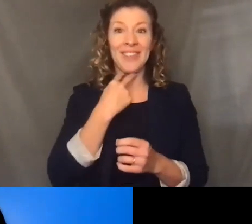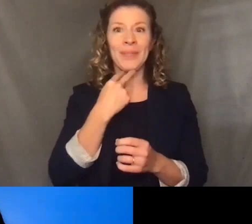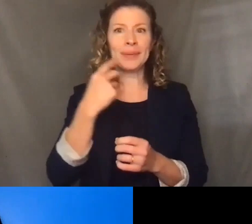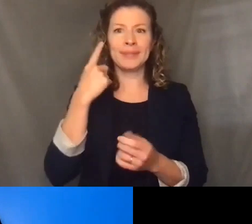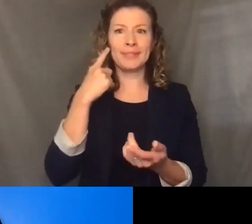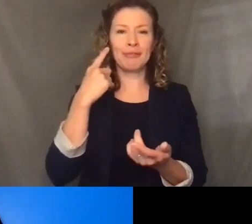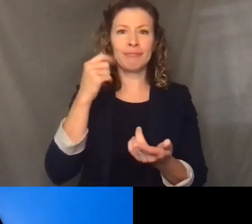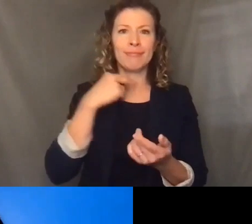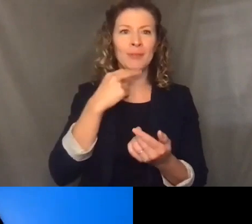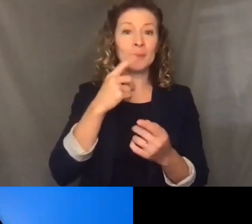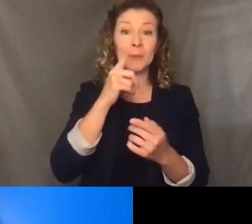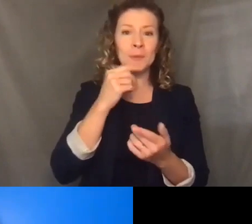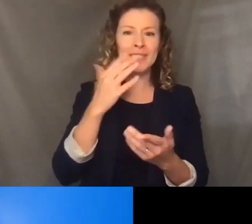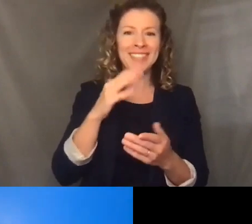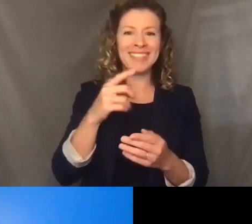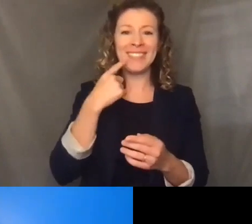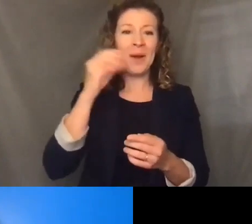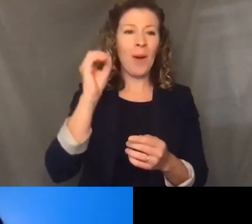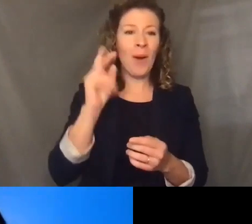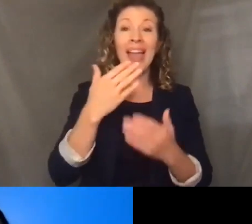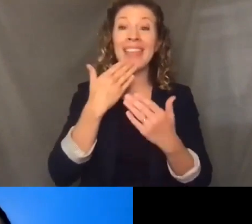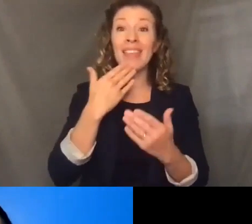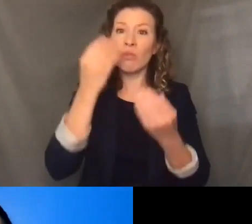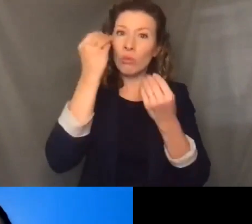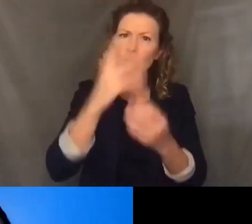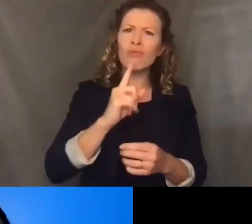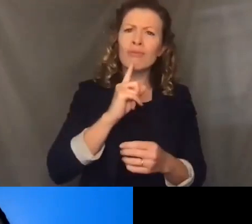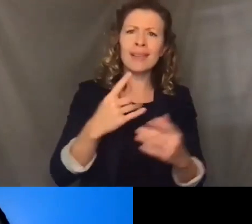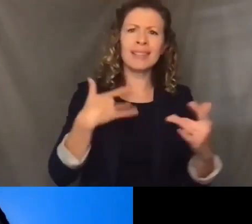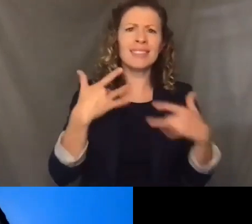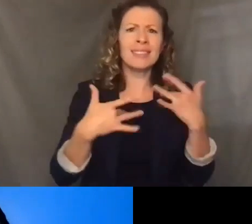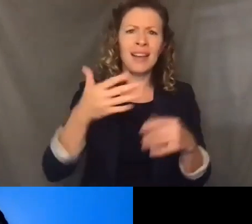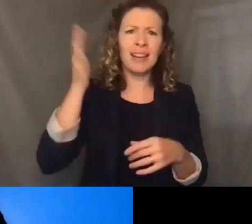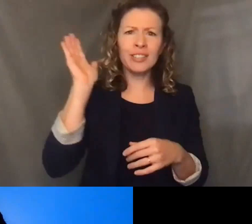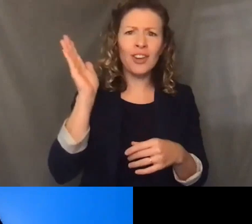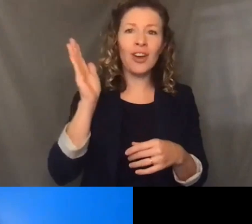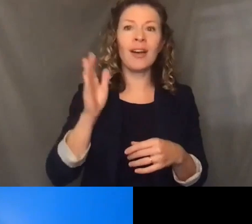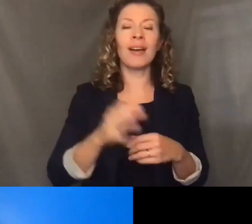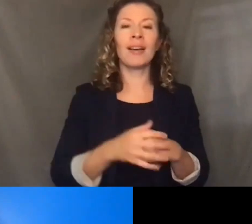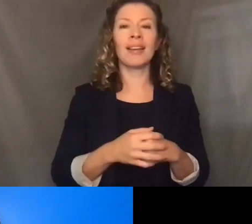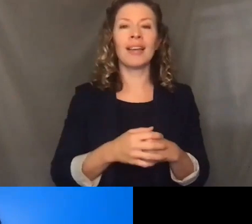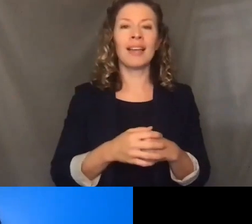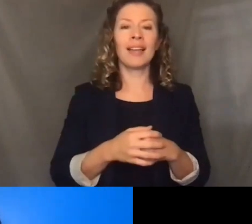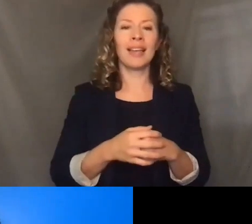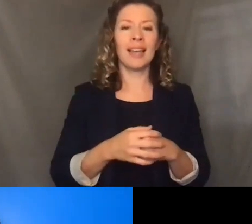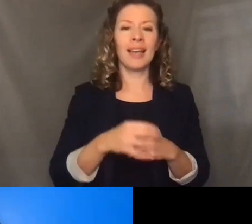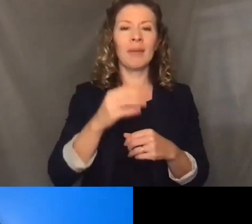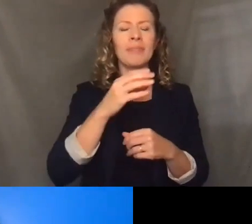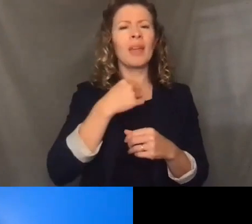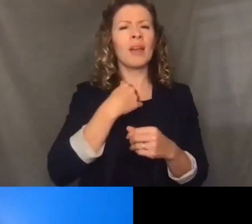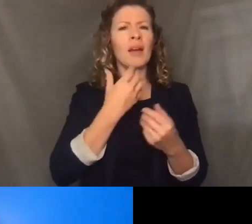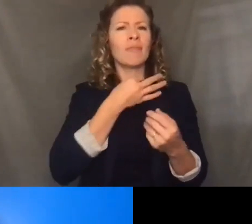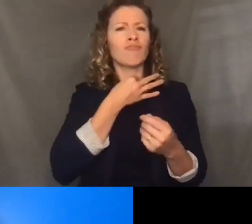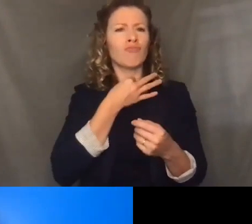okay thank you that was a really really exciting talk and i would like to ask you if you have